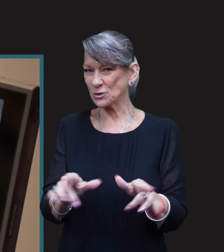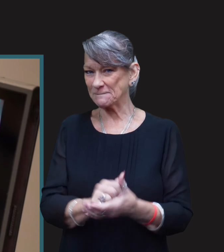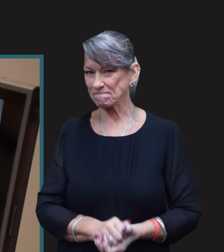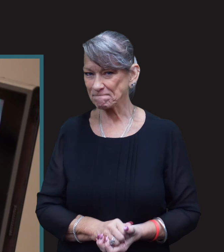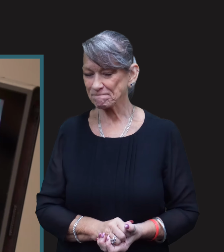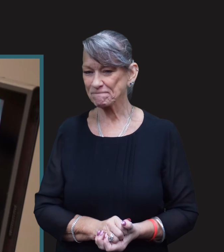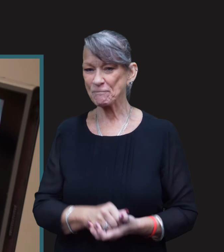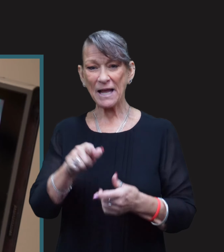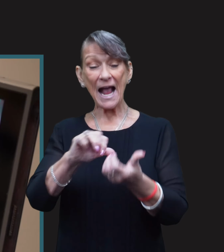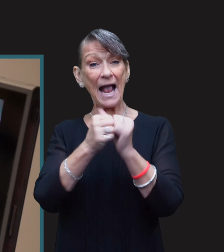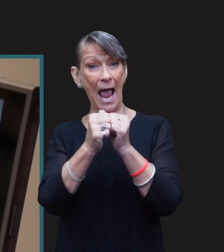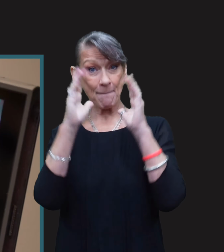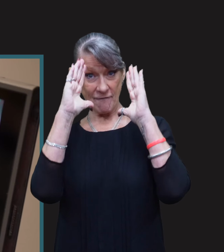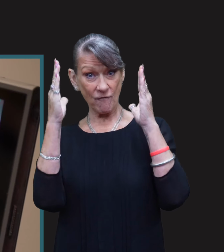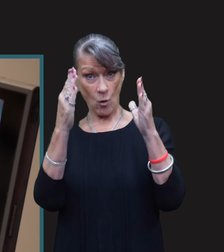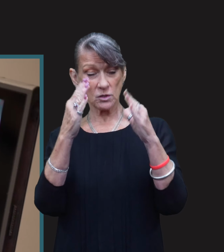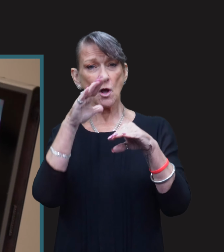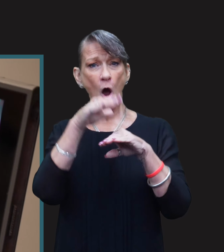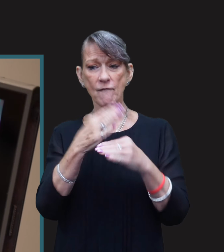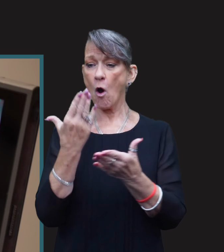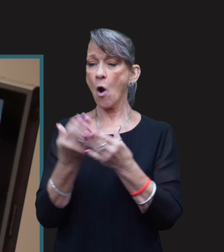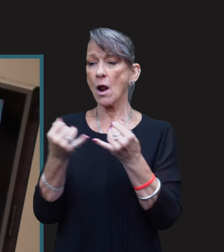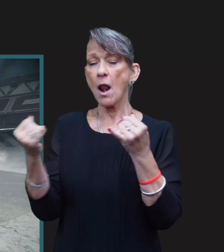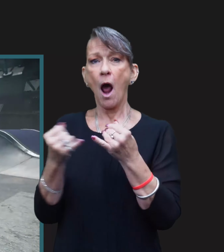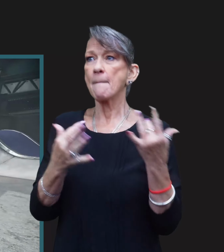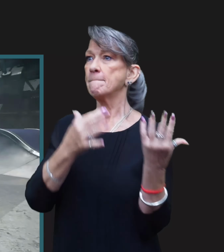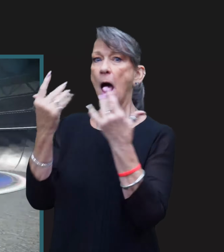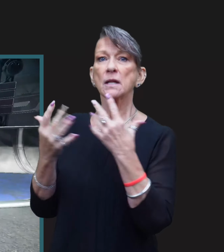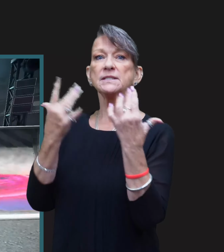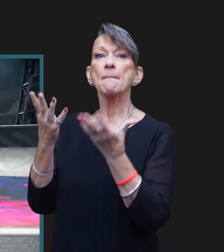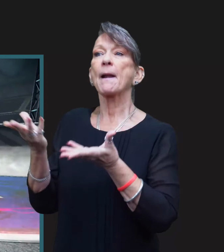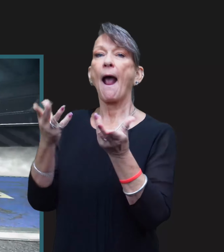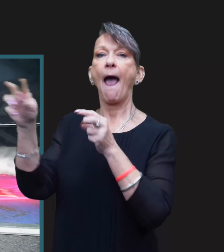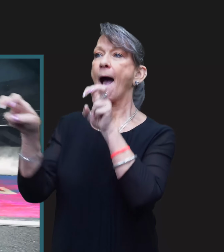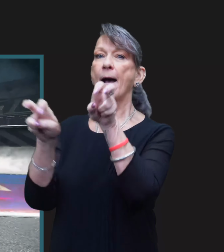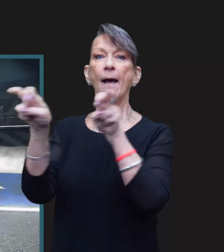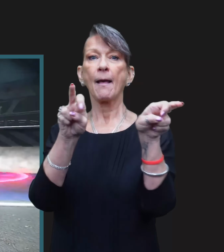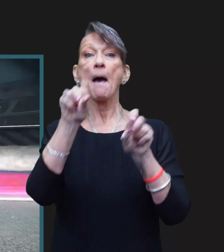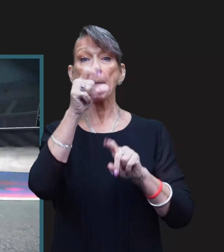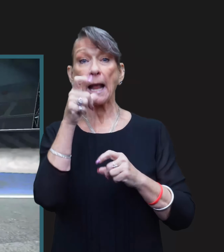The game's focus is on online multiplayer, but there is the option to play against the computer,